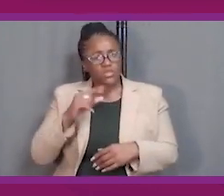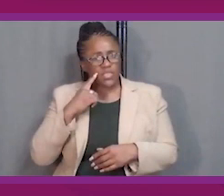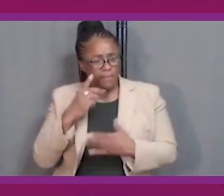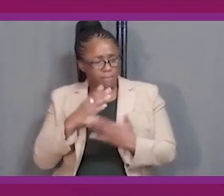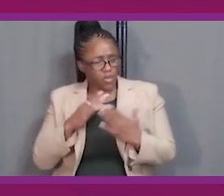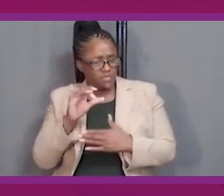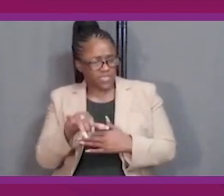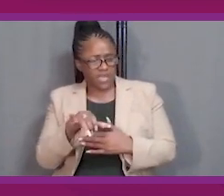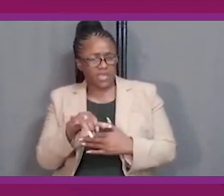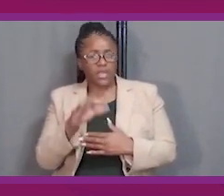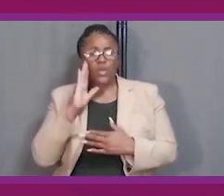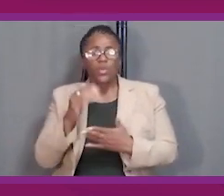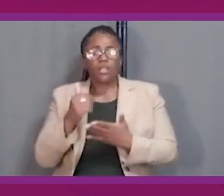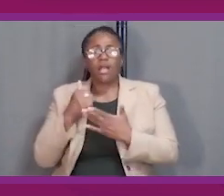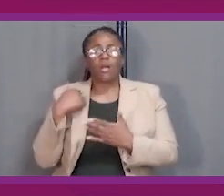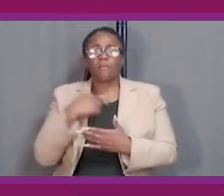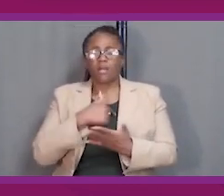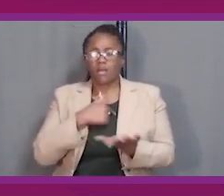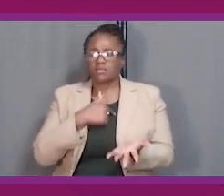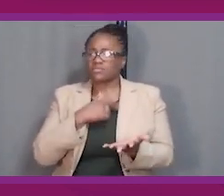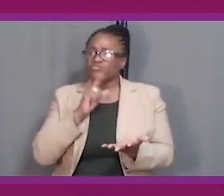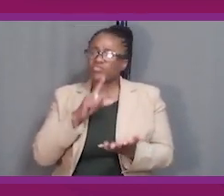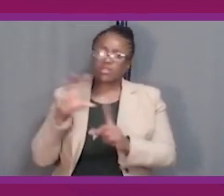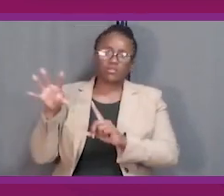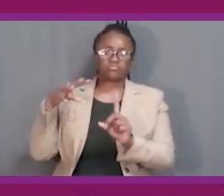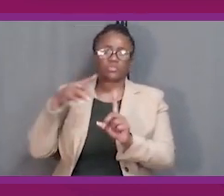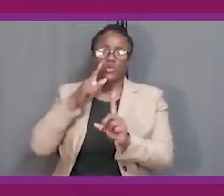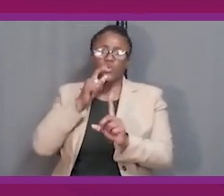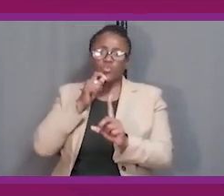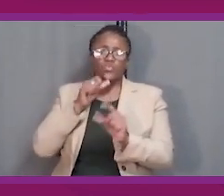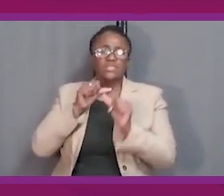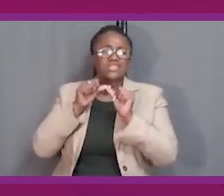bottom and who consistently gets the short end of the stick even within the disability community.